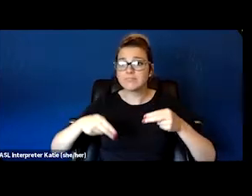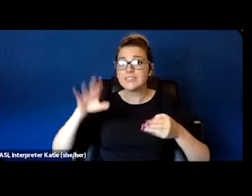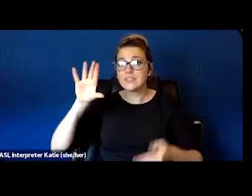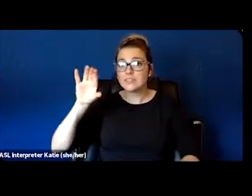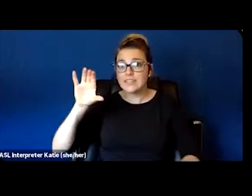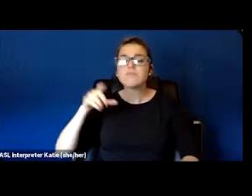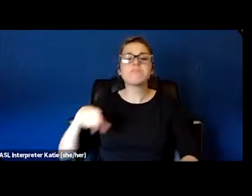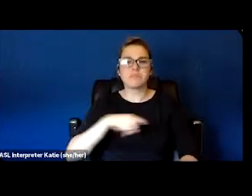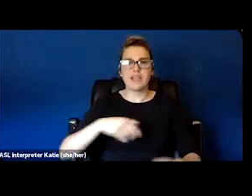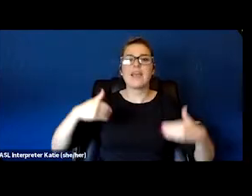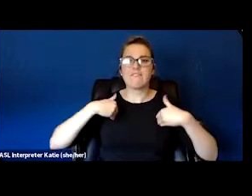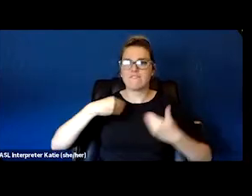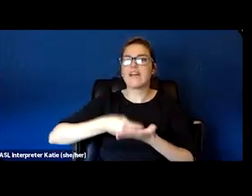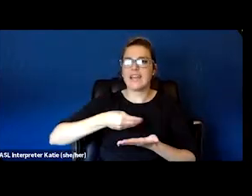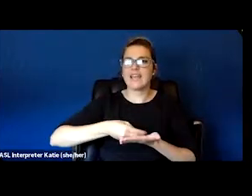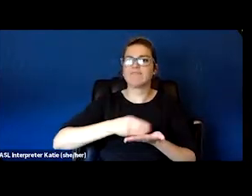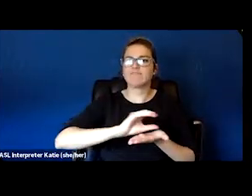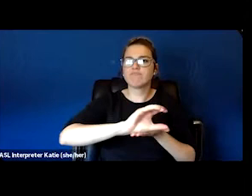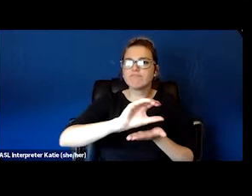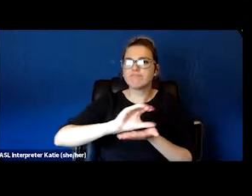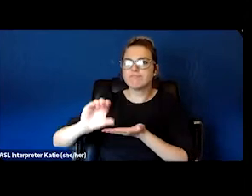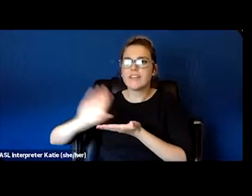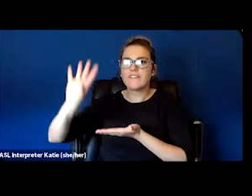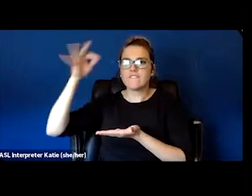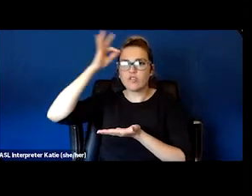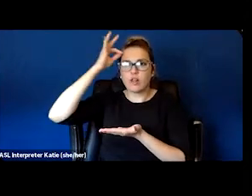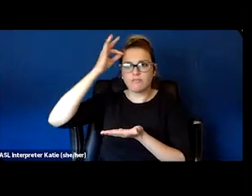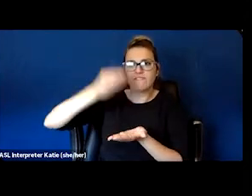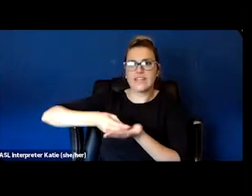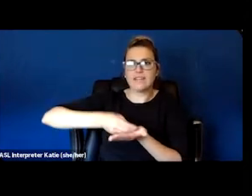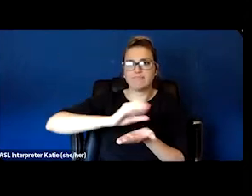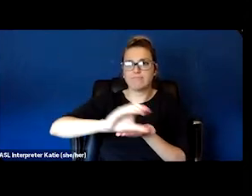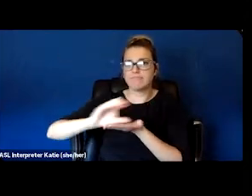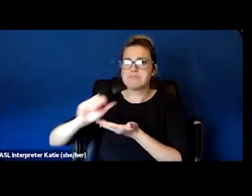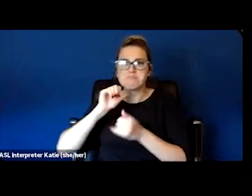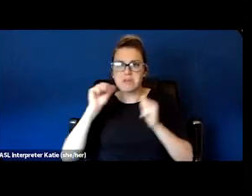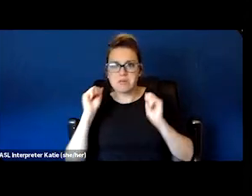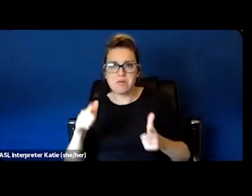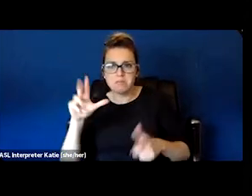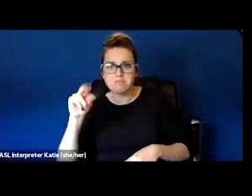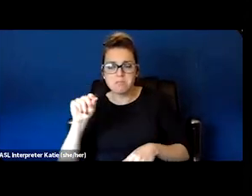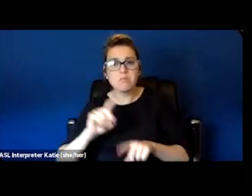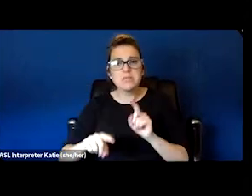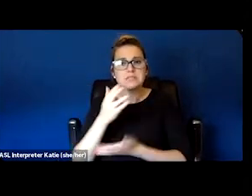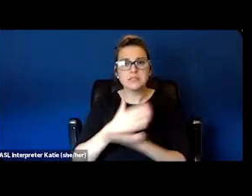Not all of them do, and not all receive federal funds, but they still may participate in the CoC